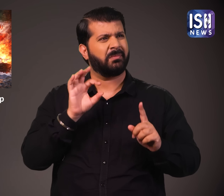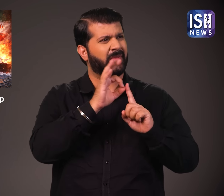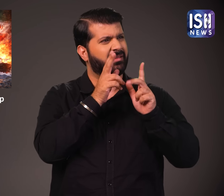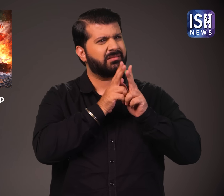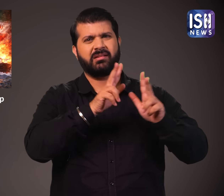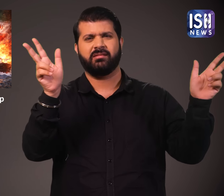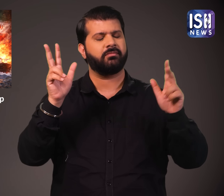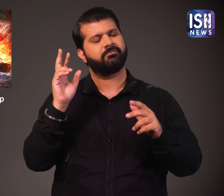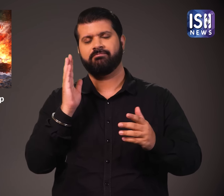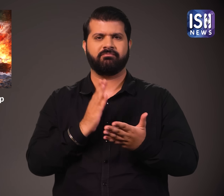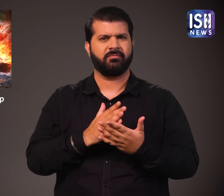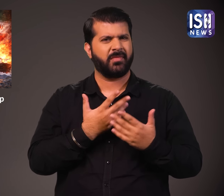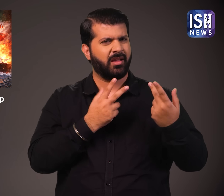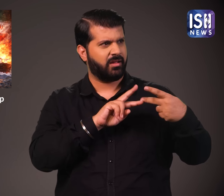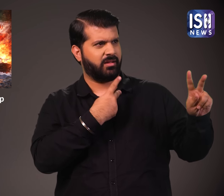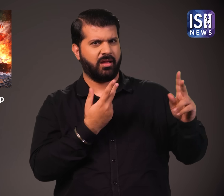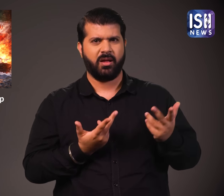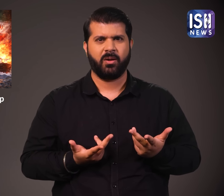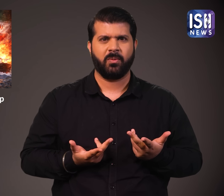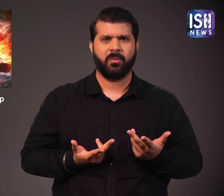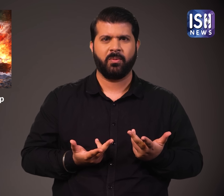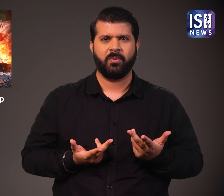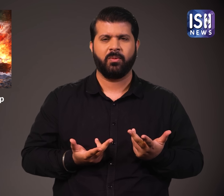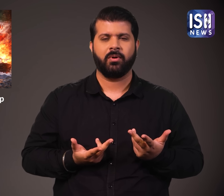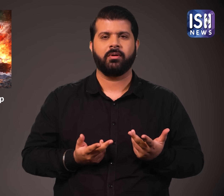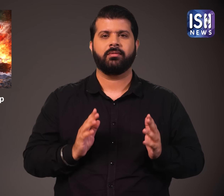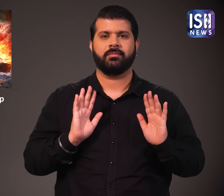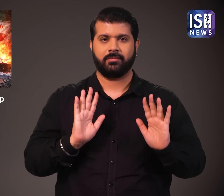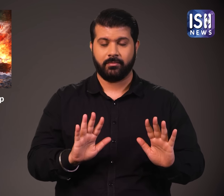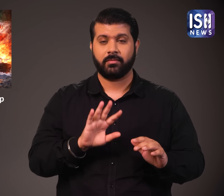So, it was unclear why Pakistan announced a ceasefire when the reality was different.